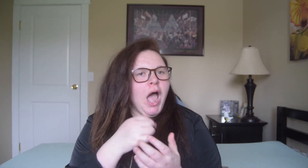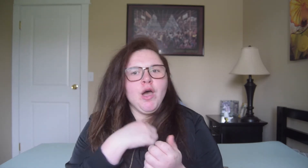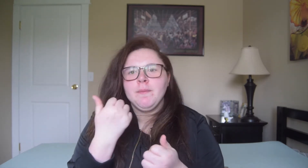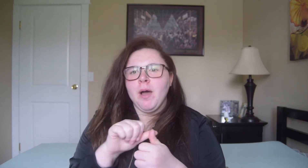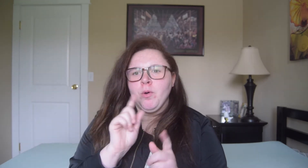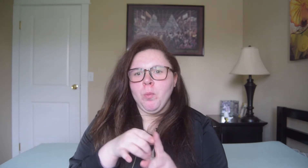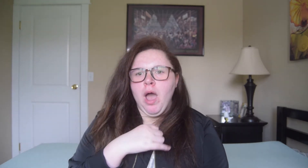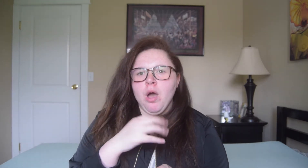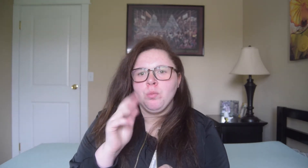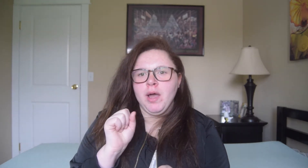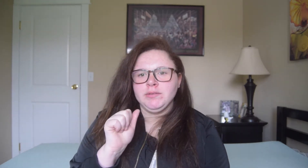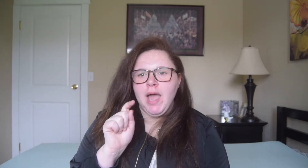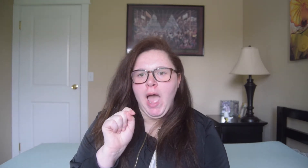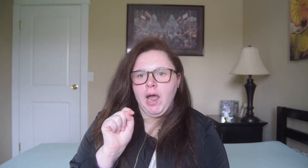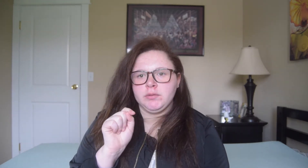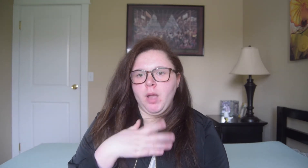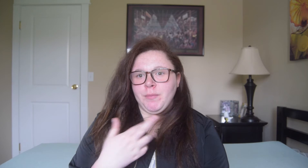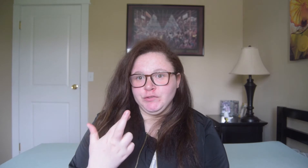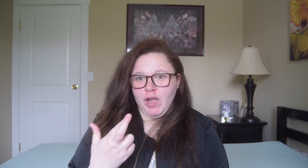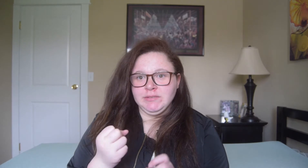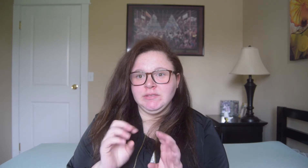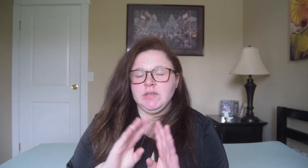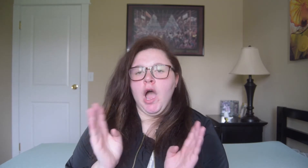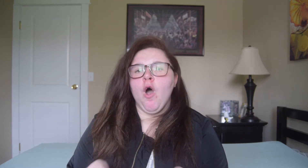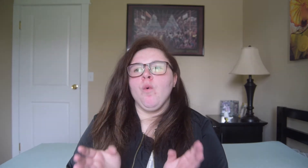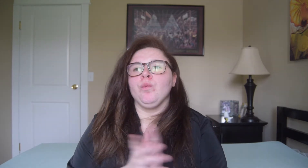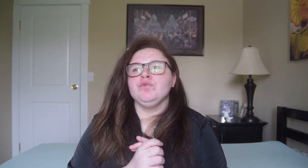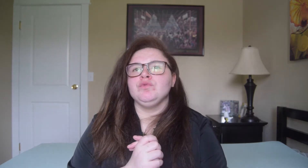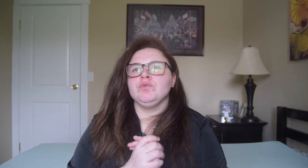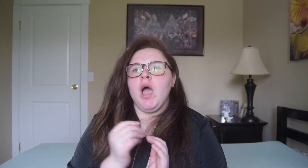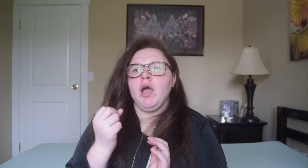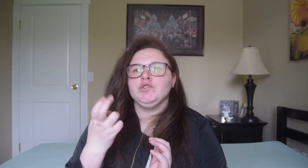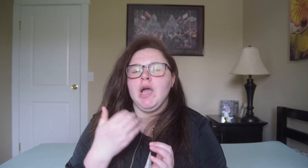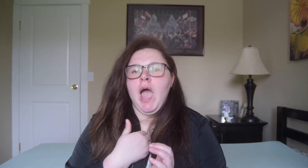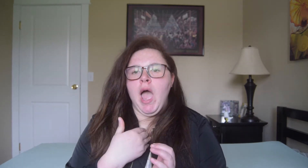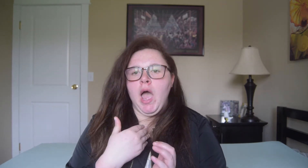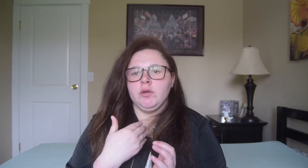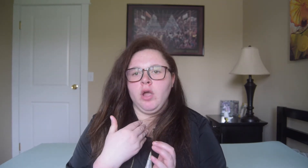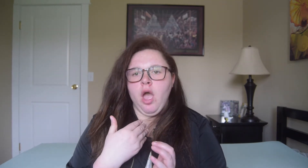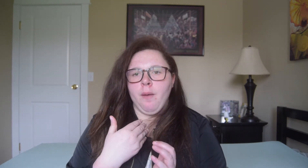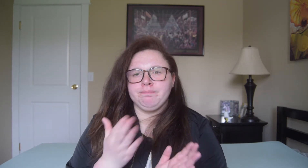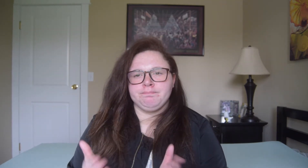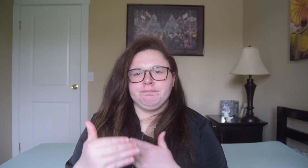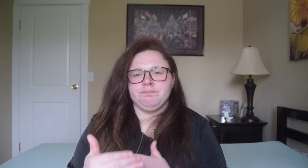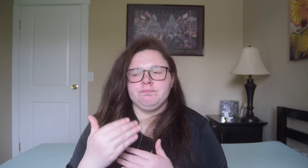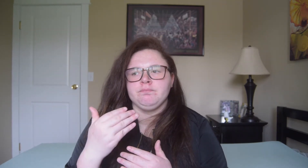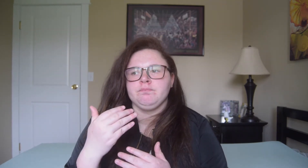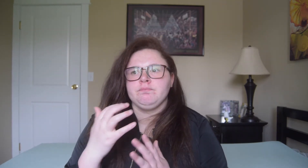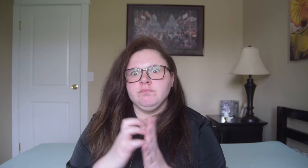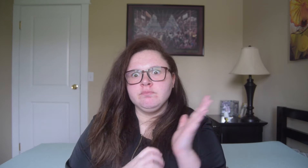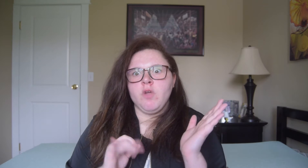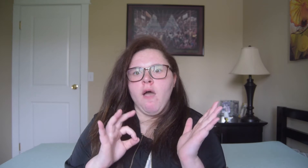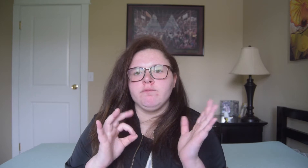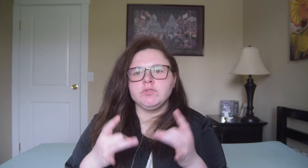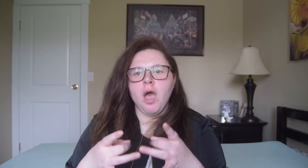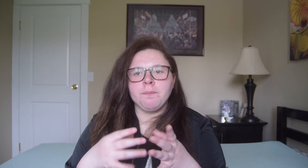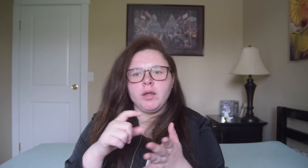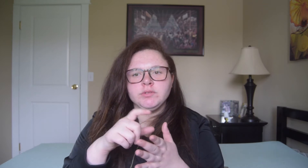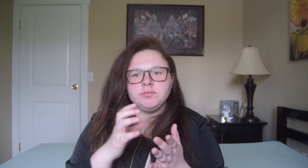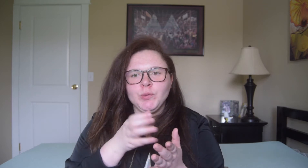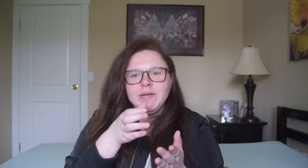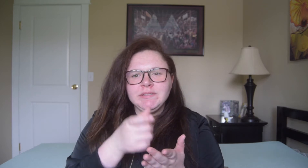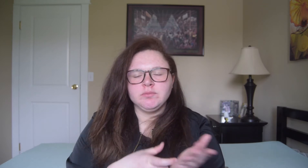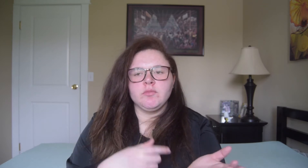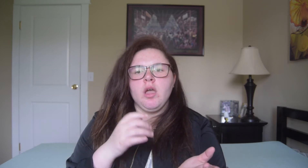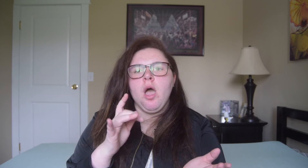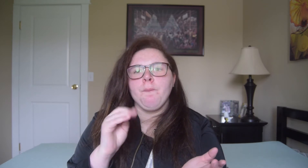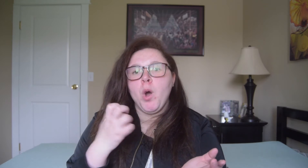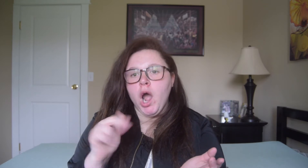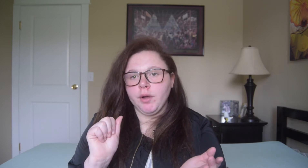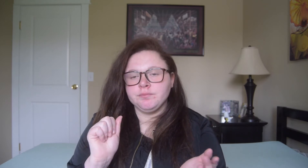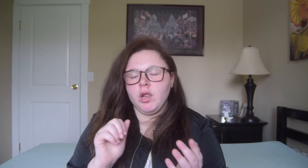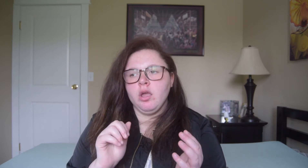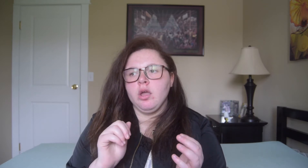I remember when I was at my best friend's house, she had a box of Starbucks mocha drinks